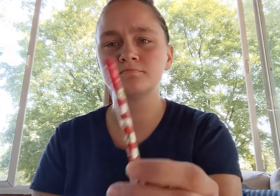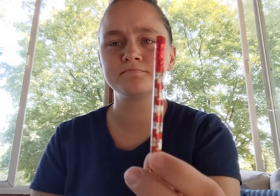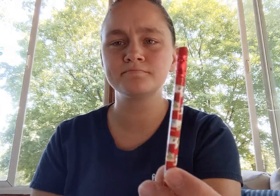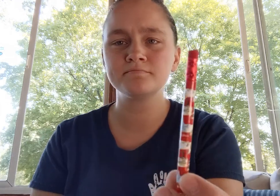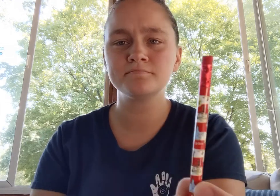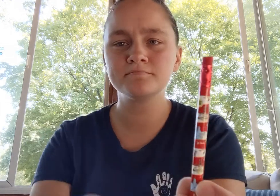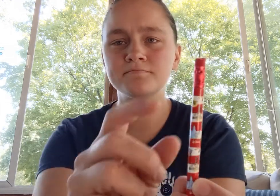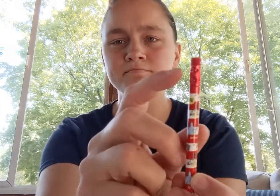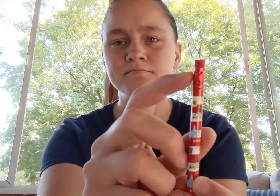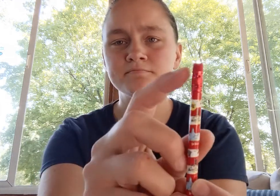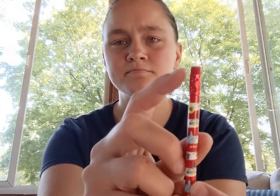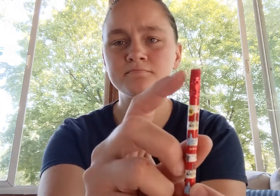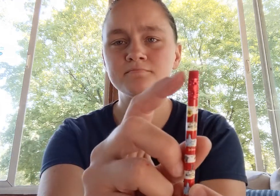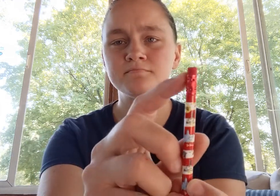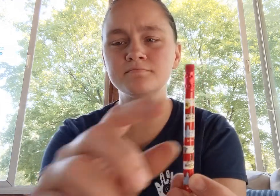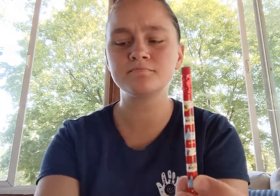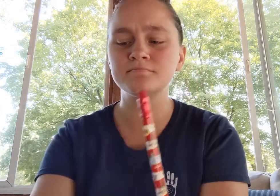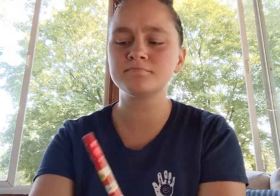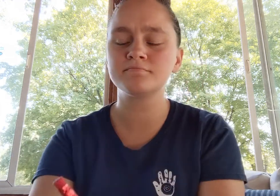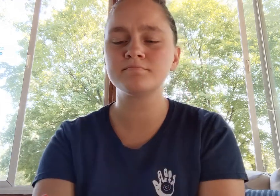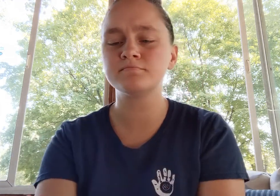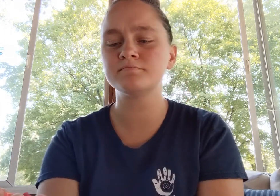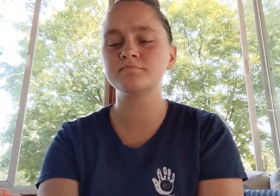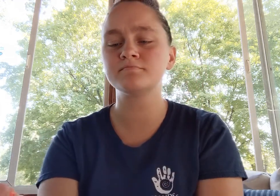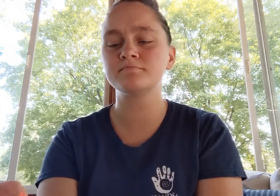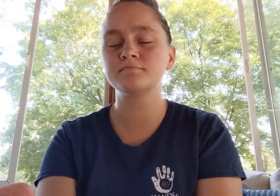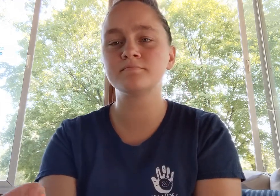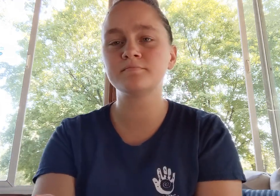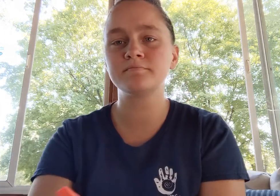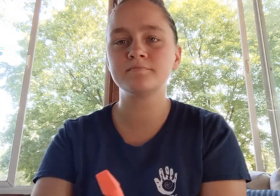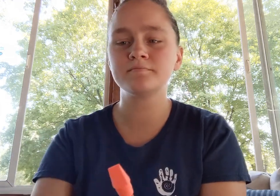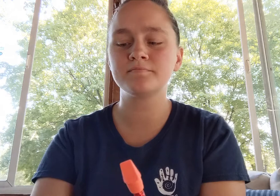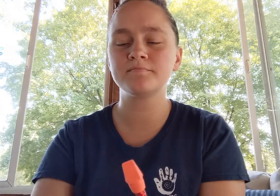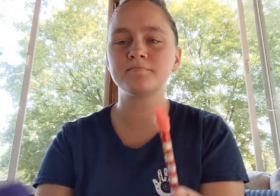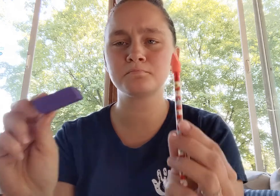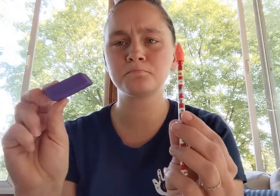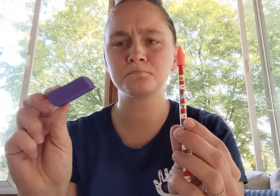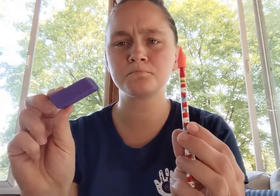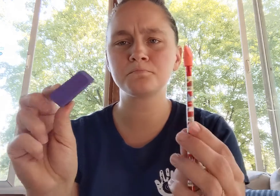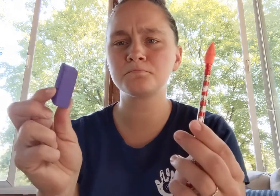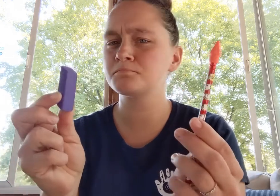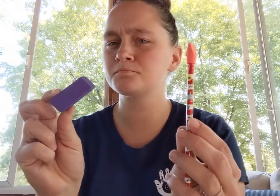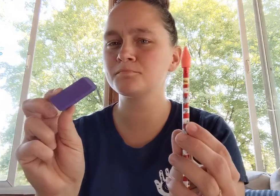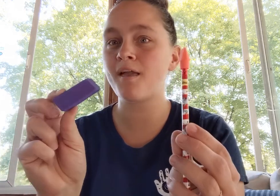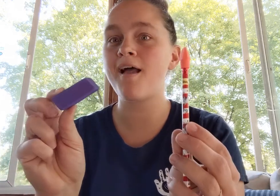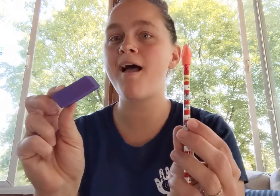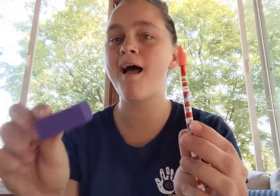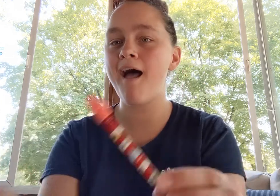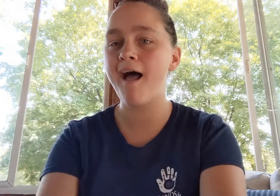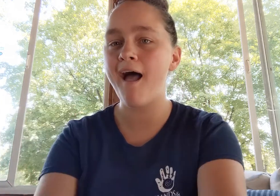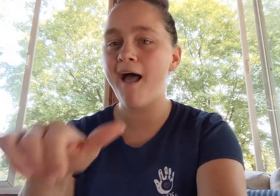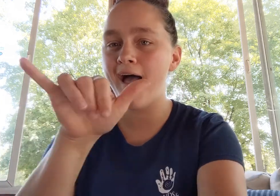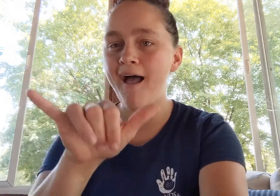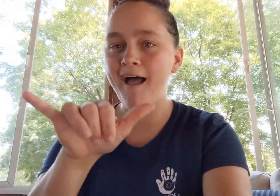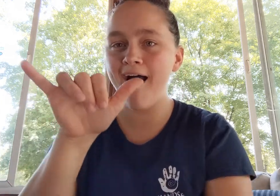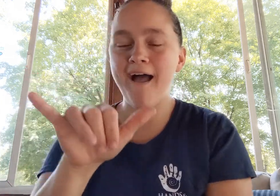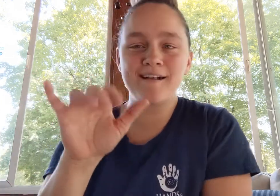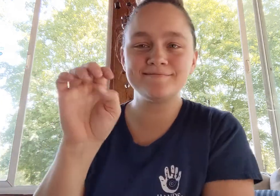[Janie shows pencil, and points to red eraser on top of pencil with continued facial expression] [Janie shows pencil top attached to pencil and purple eraser together with confused facial expression] [AHA facial expression] AHA!